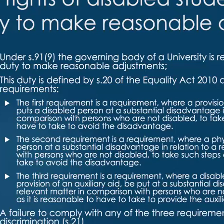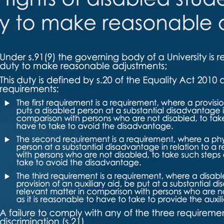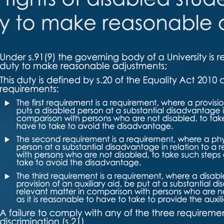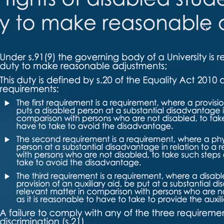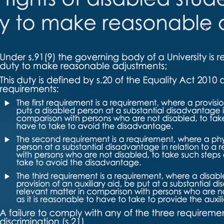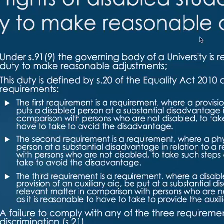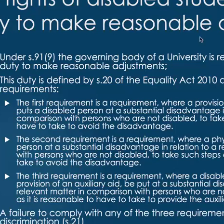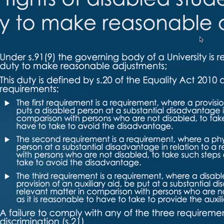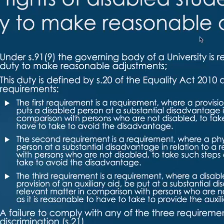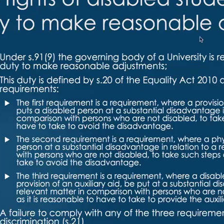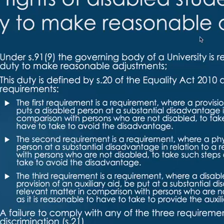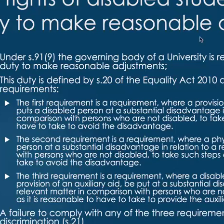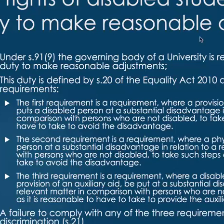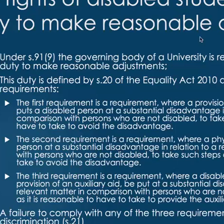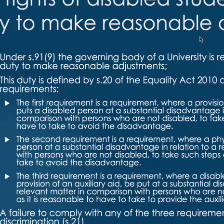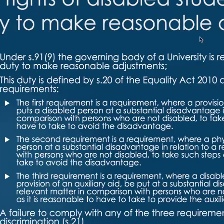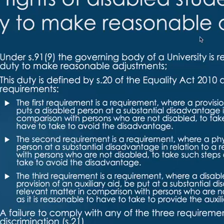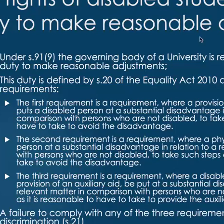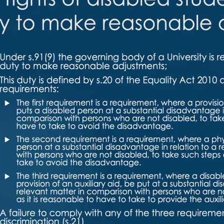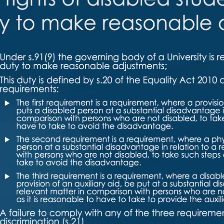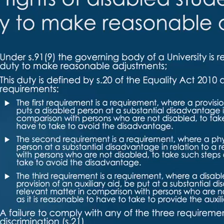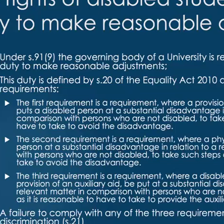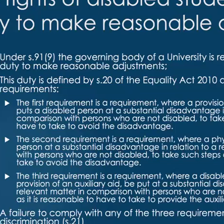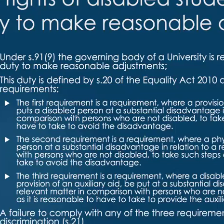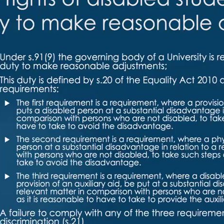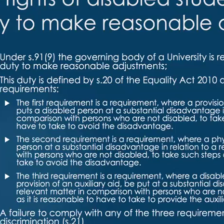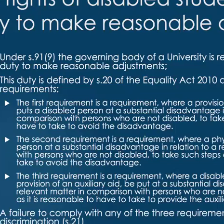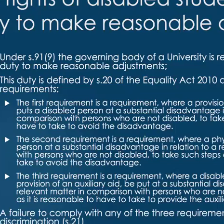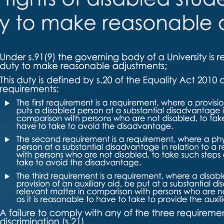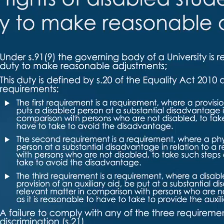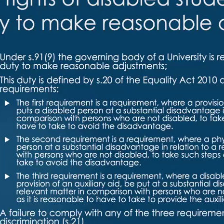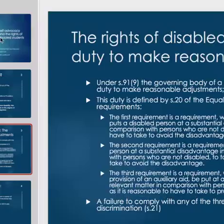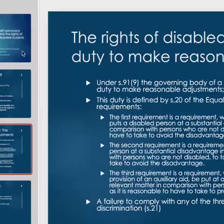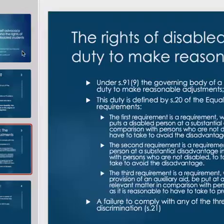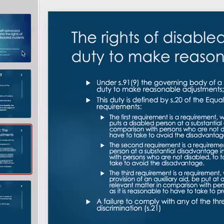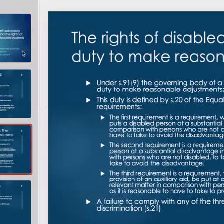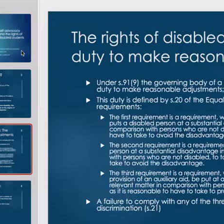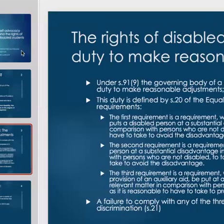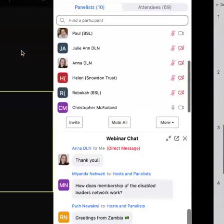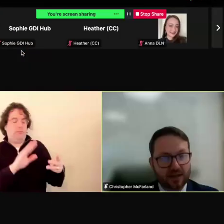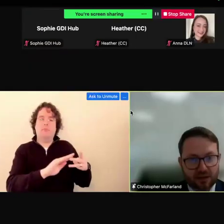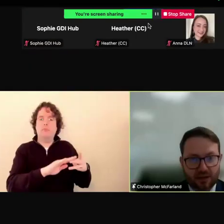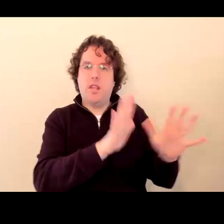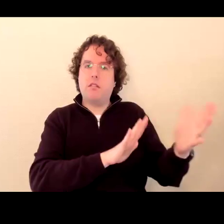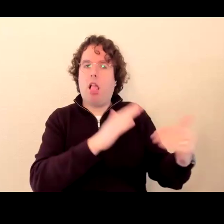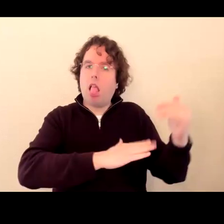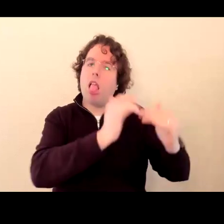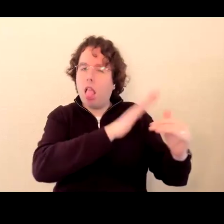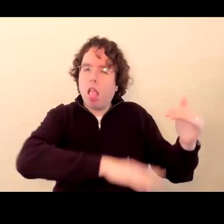and other such arrangements that may be required for other physical disabilities would come under the second requirement.